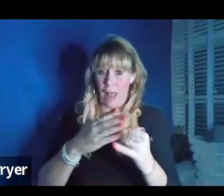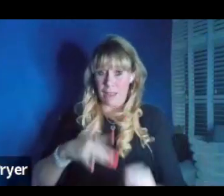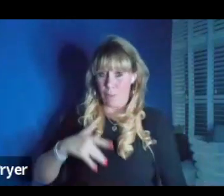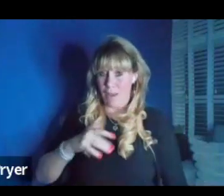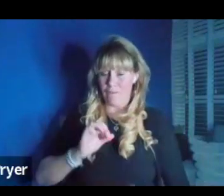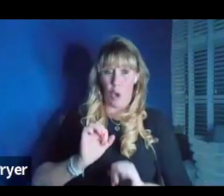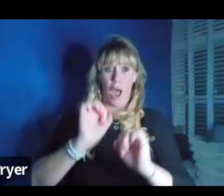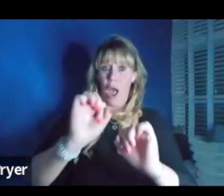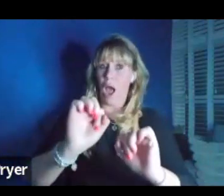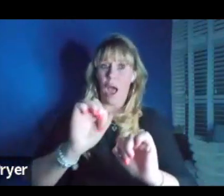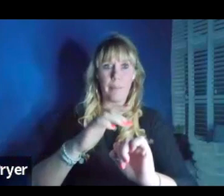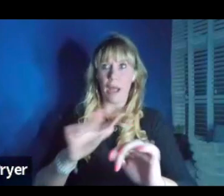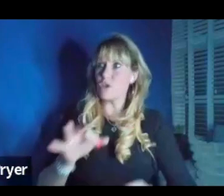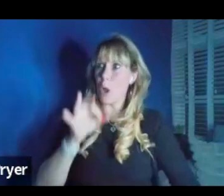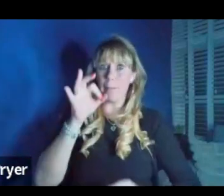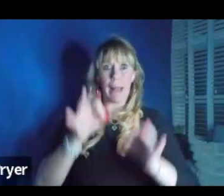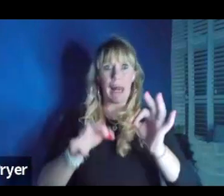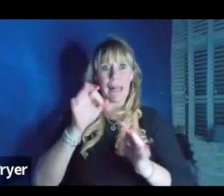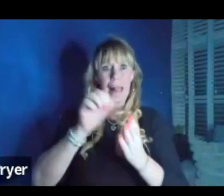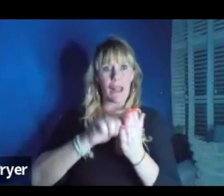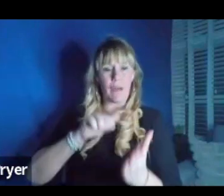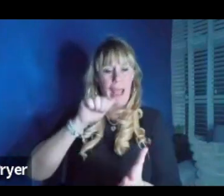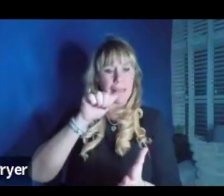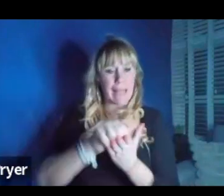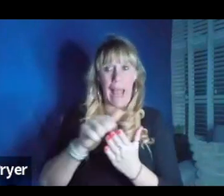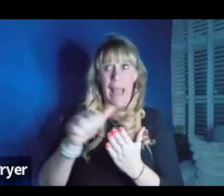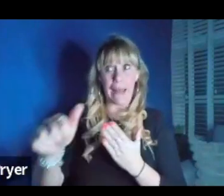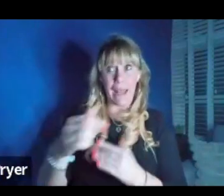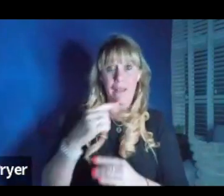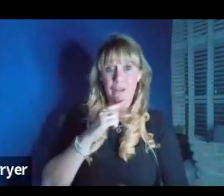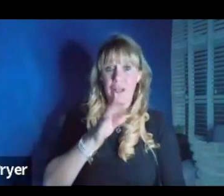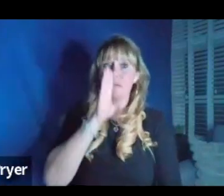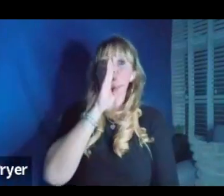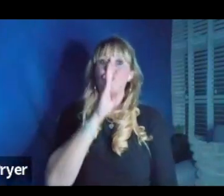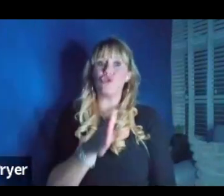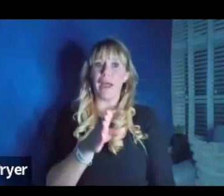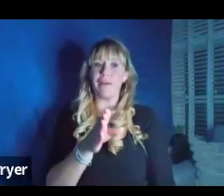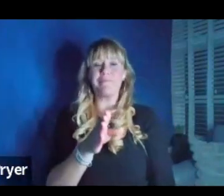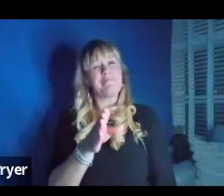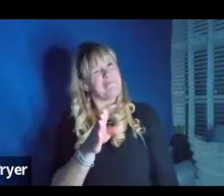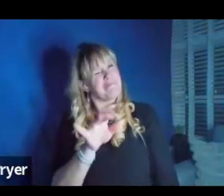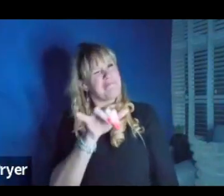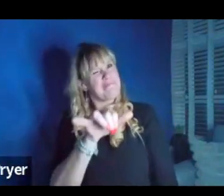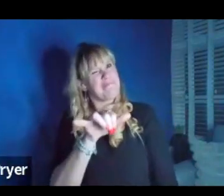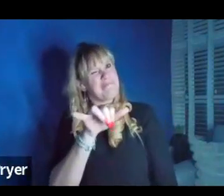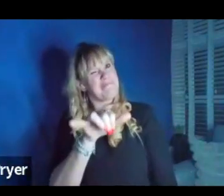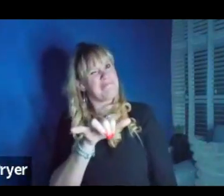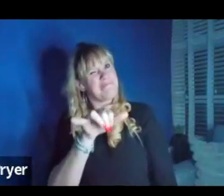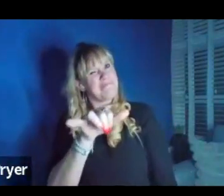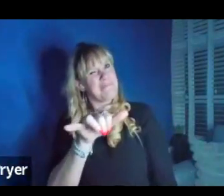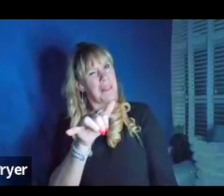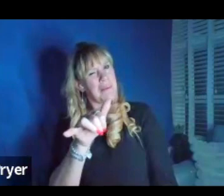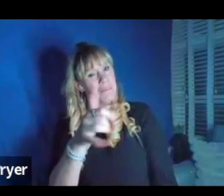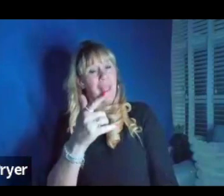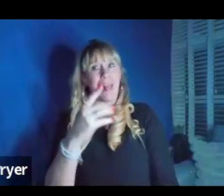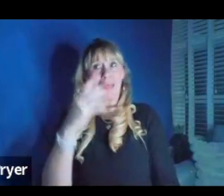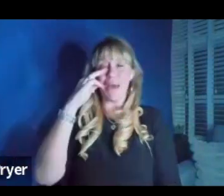There's always room for doubt And her mother should have warned her There are girls like us about